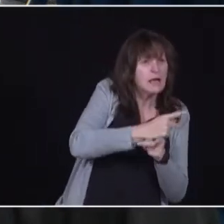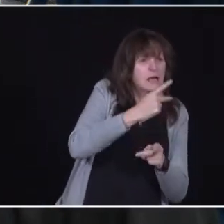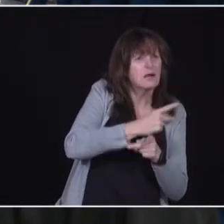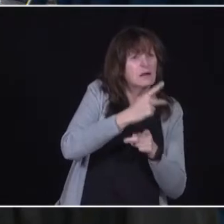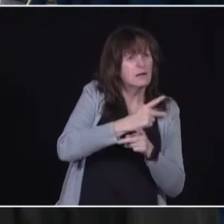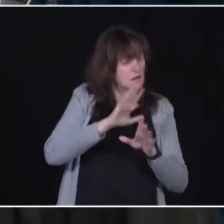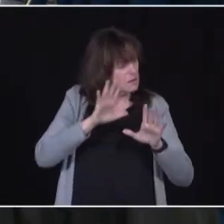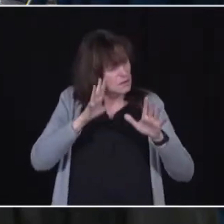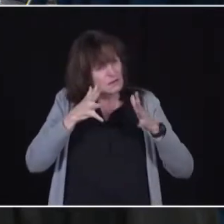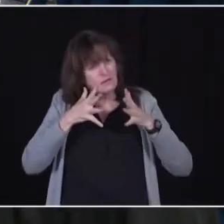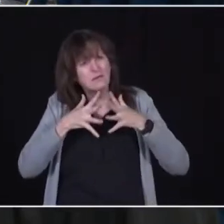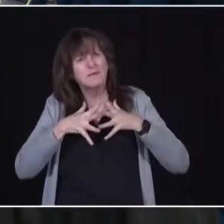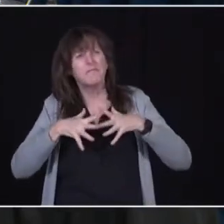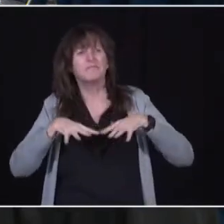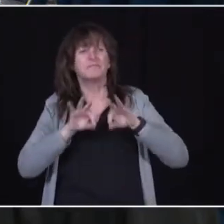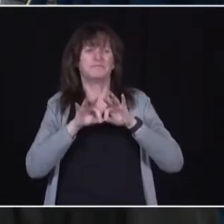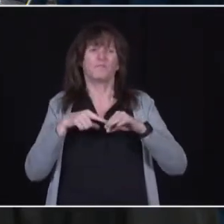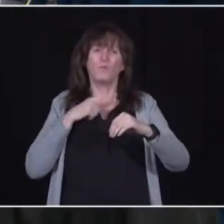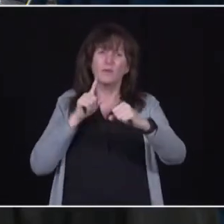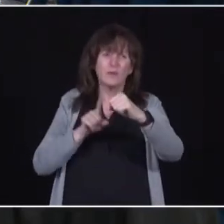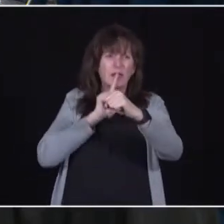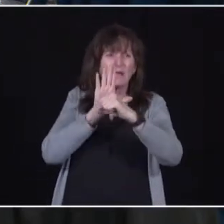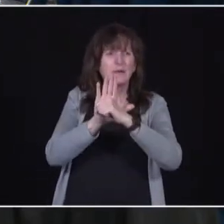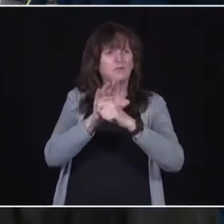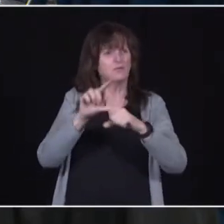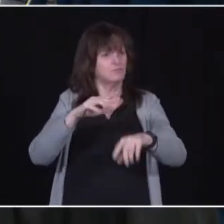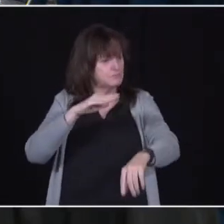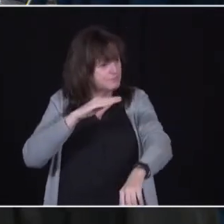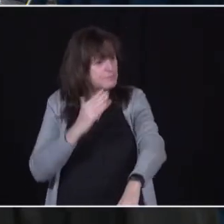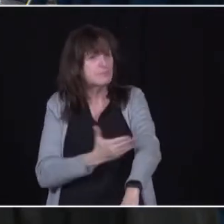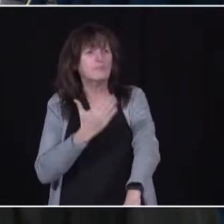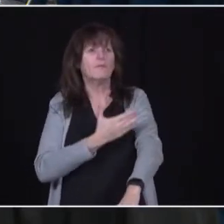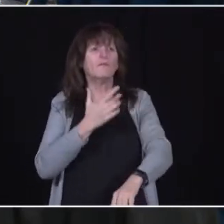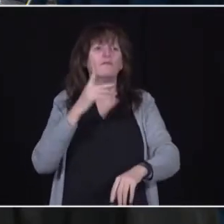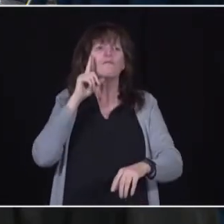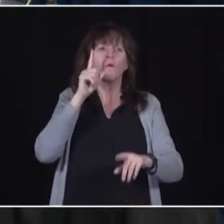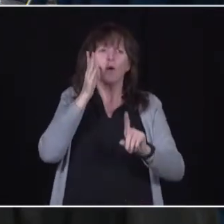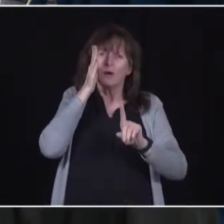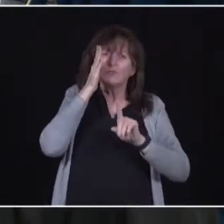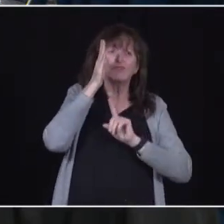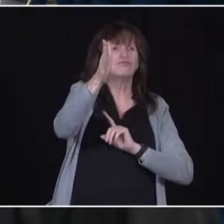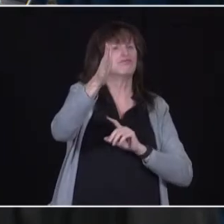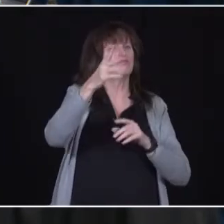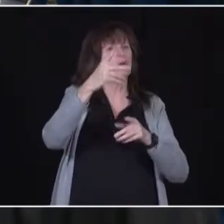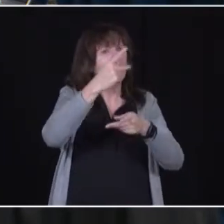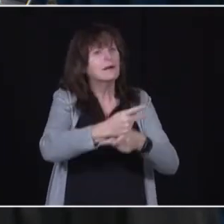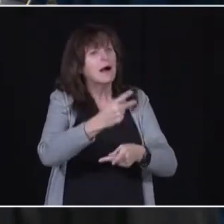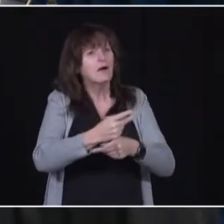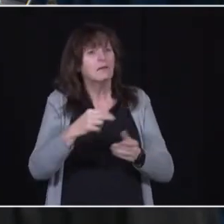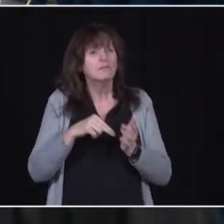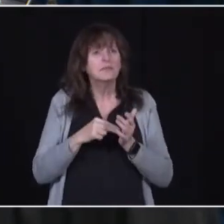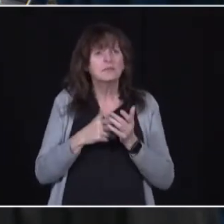long-term care and this means having the needed levels of well-trained staff to support our most vulnerable.